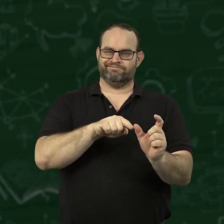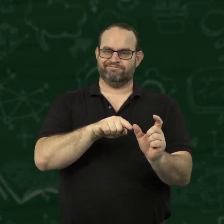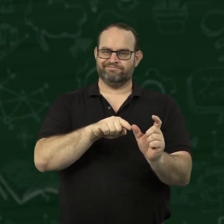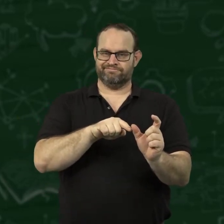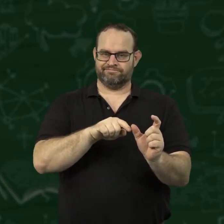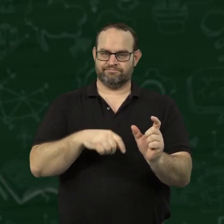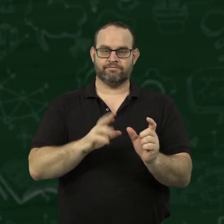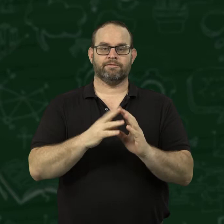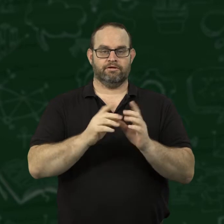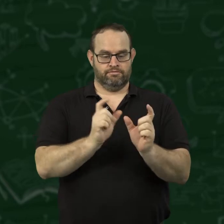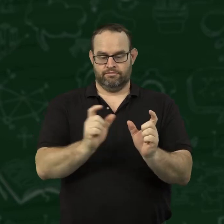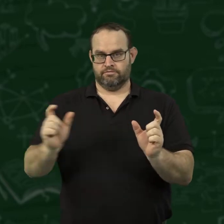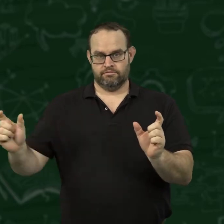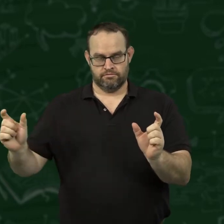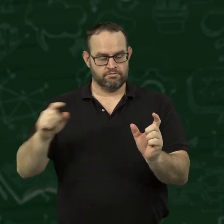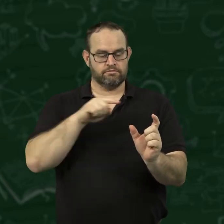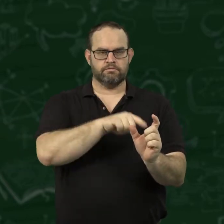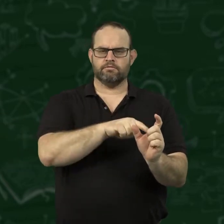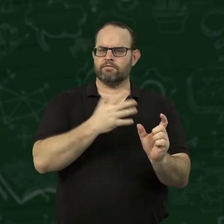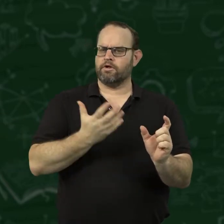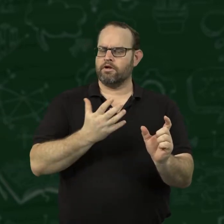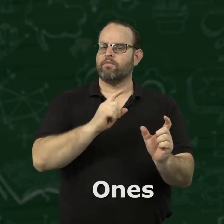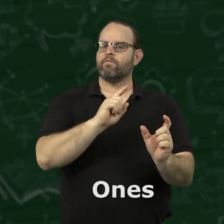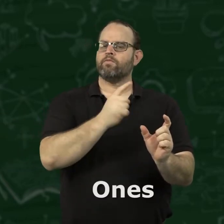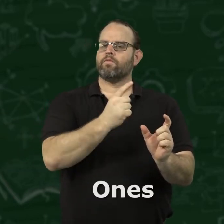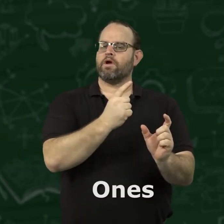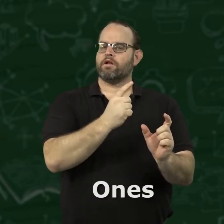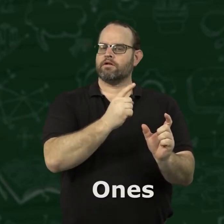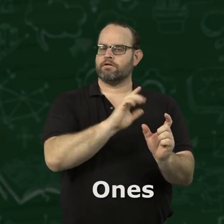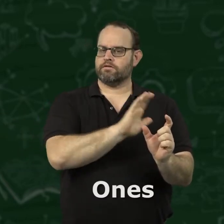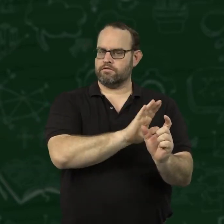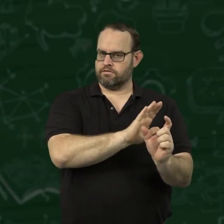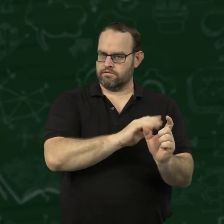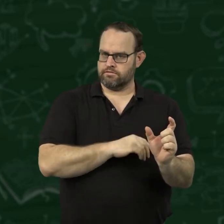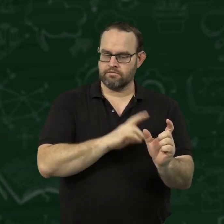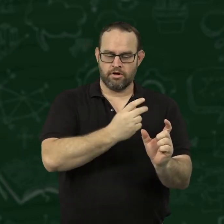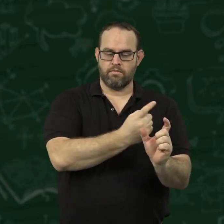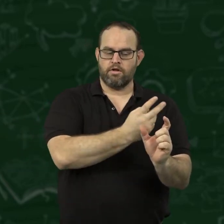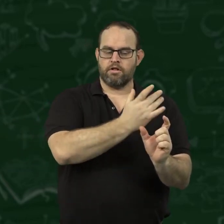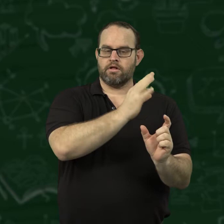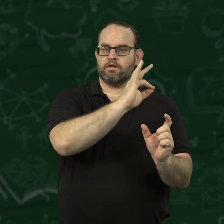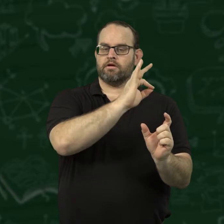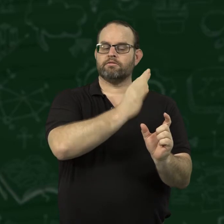Starting at the decimal point, the first number to the left is the Ones place. Each place value can hold one digit, ranging from 0-9.